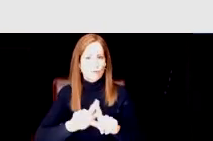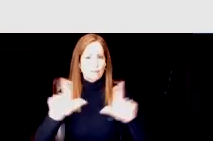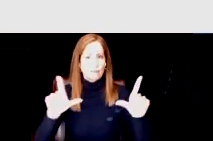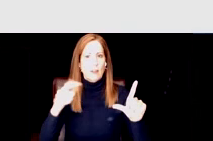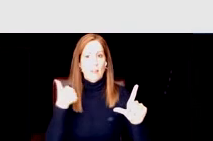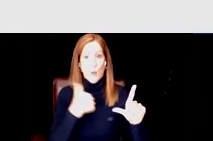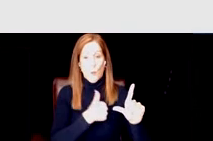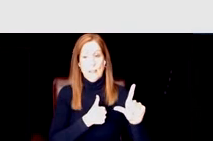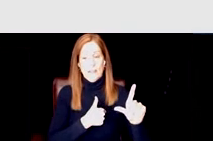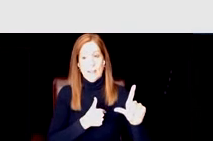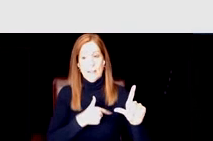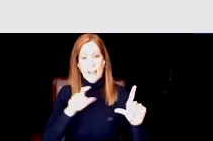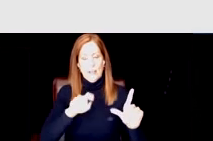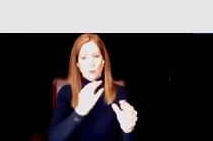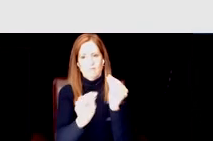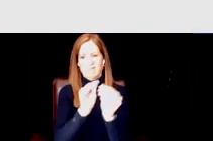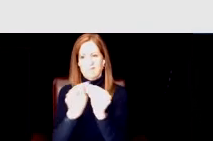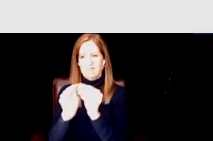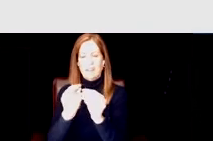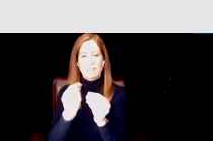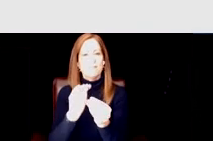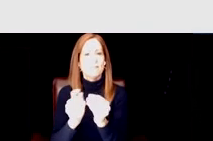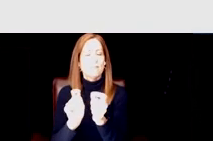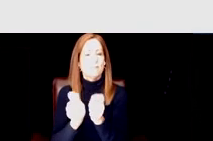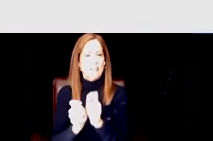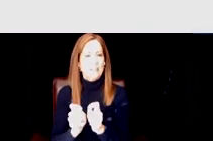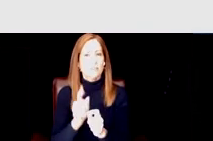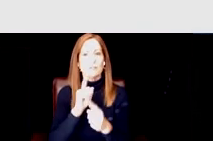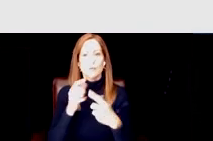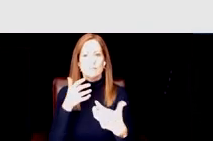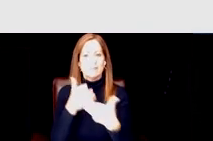to fix to meet accessibility requirements.